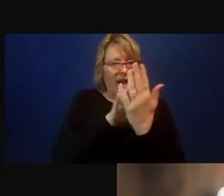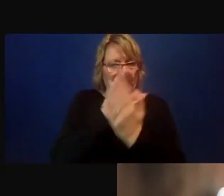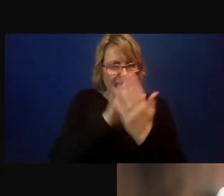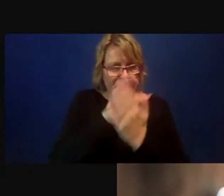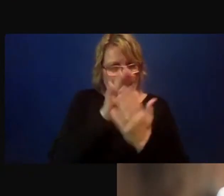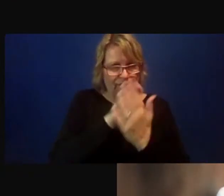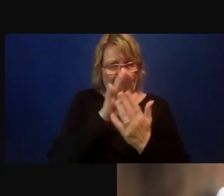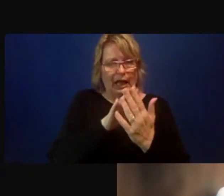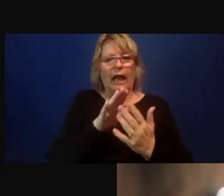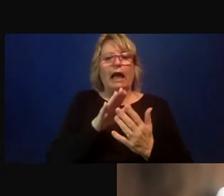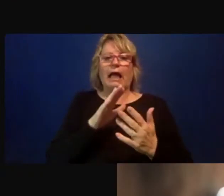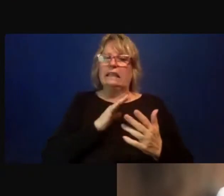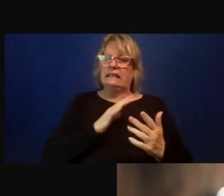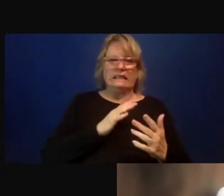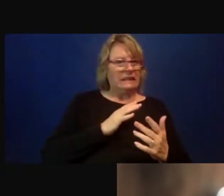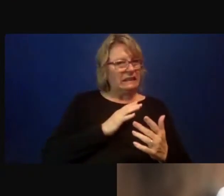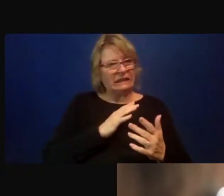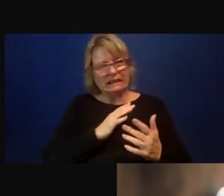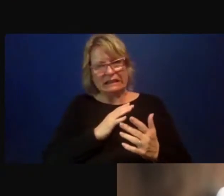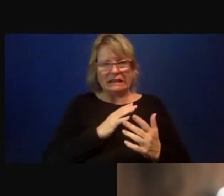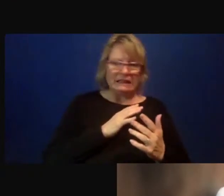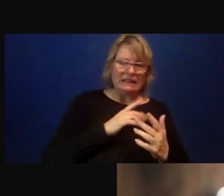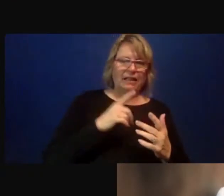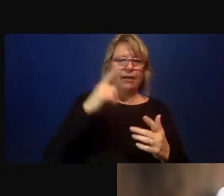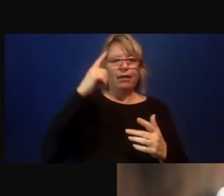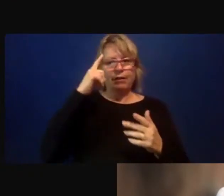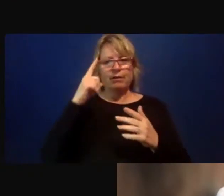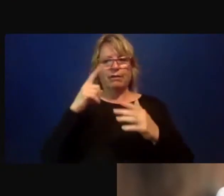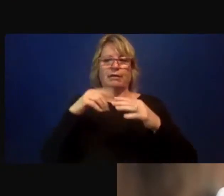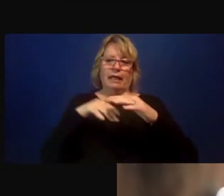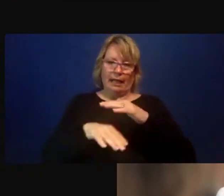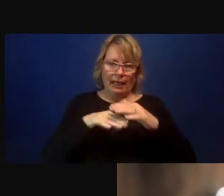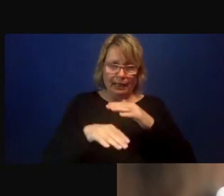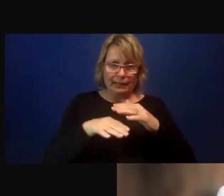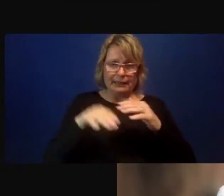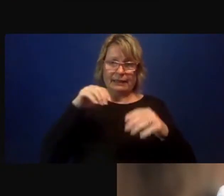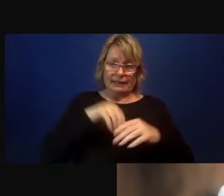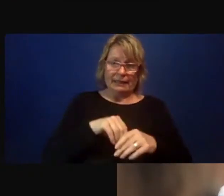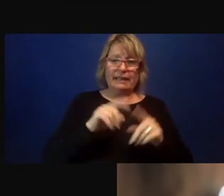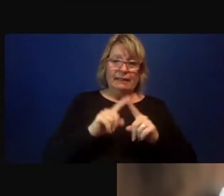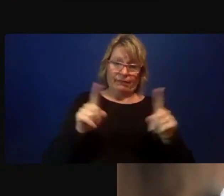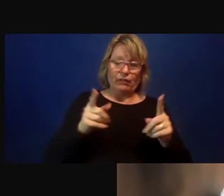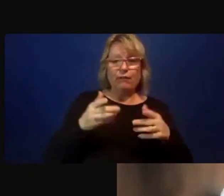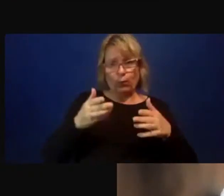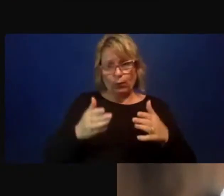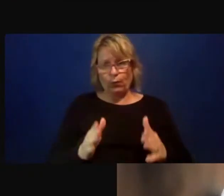they have decided that access to health care, even if it is done in a different way,